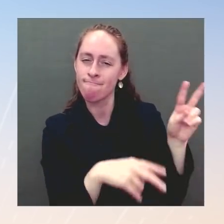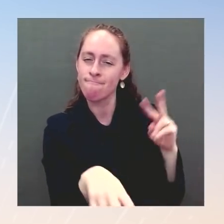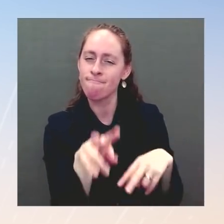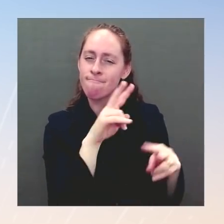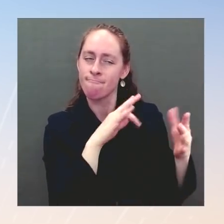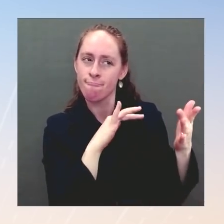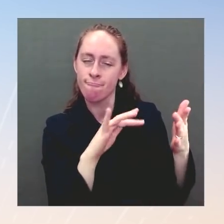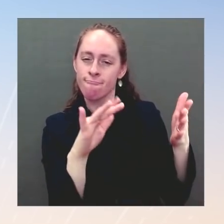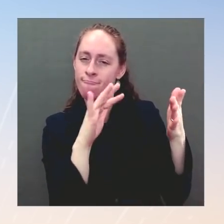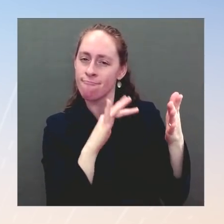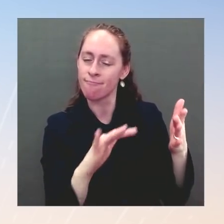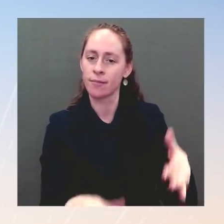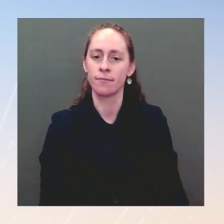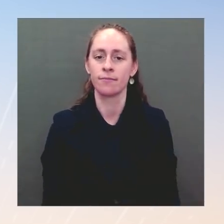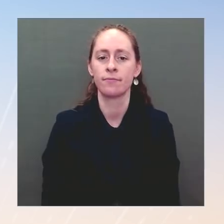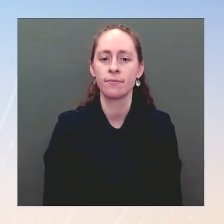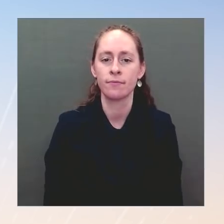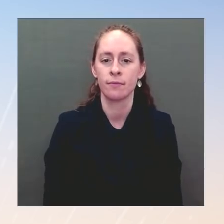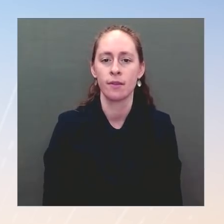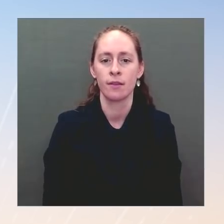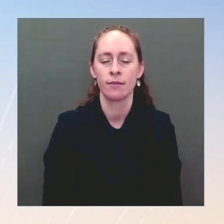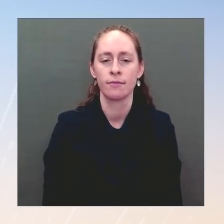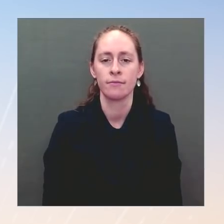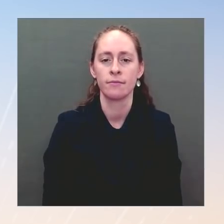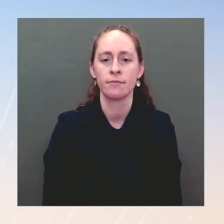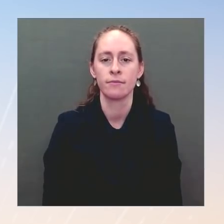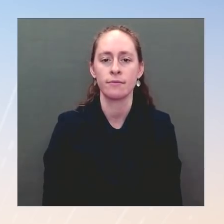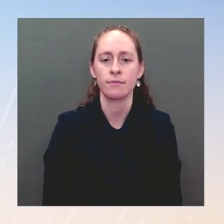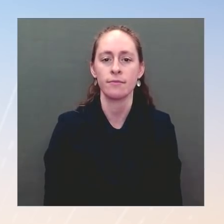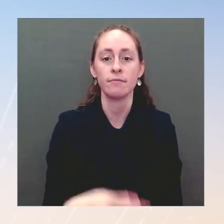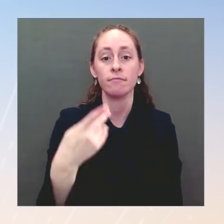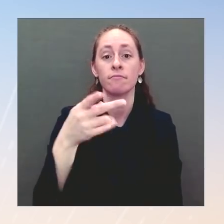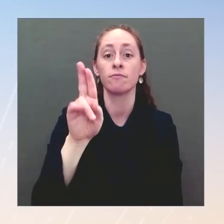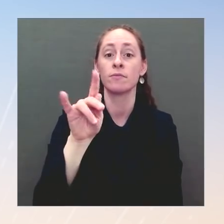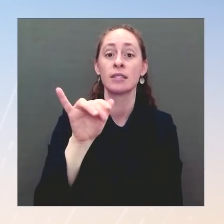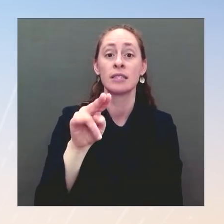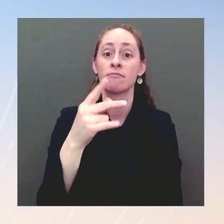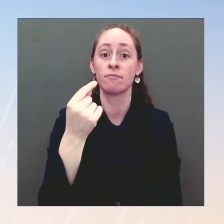to ask for authority to take additional military action beyond that region.